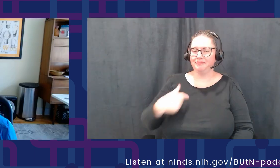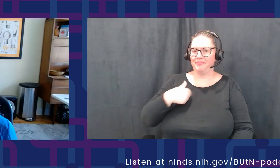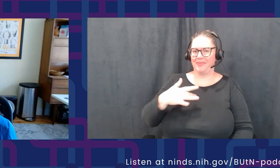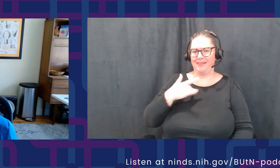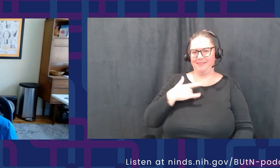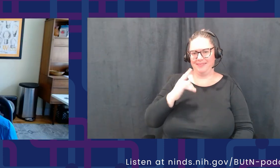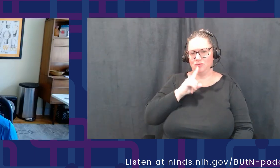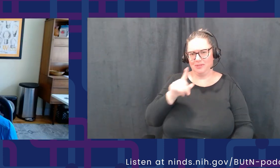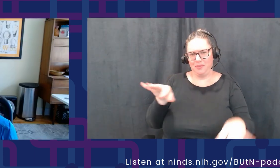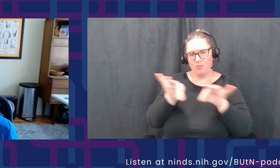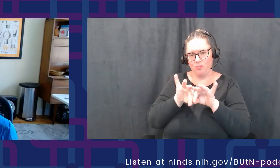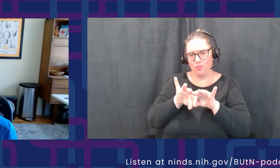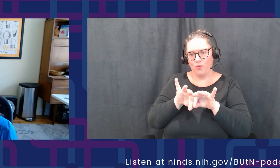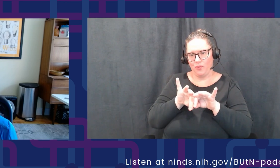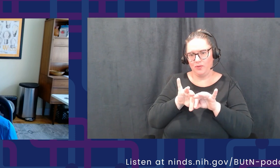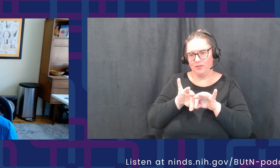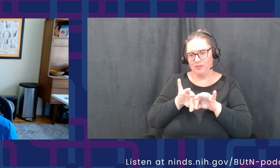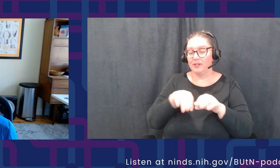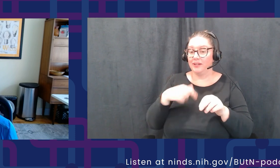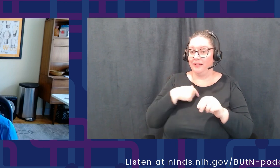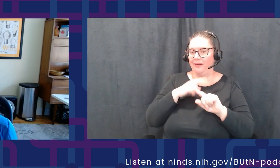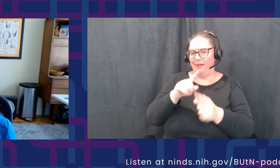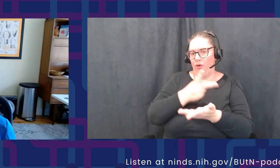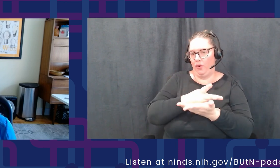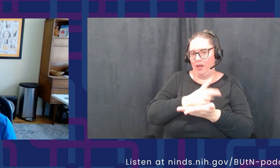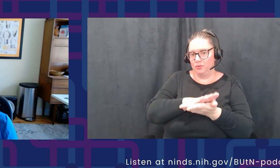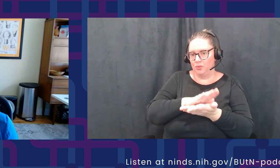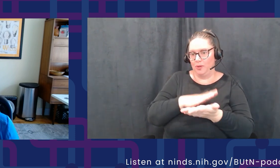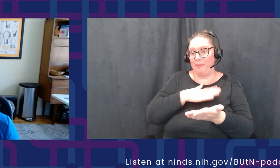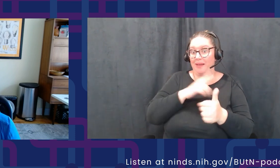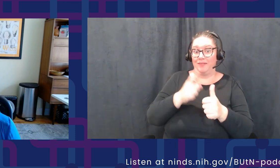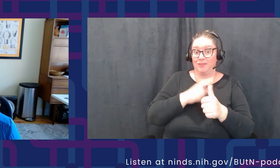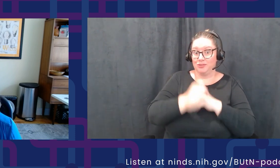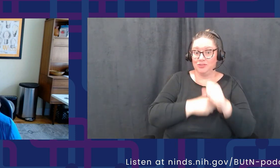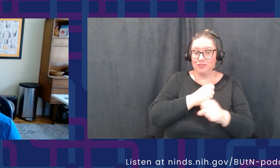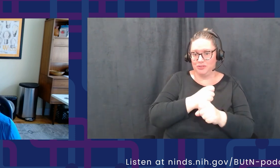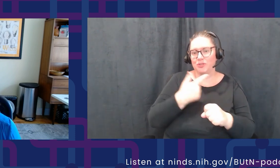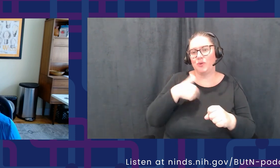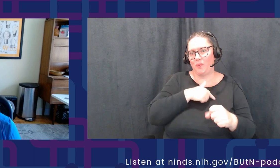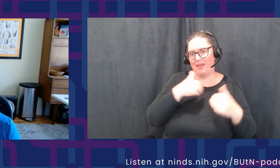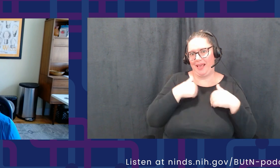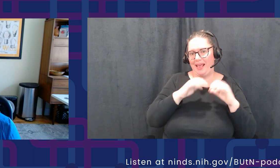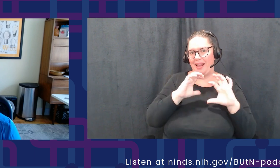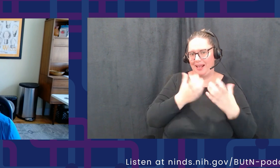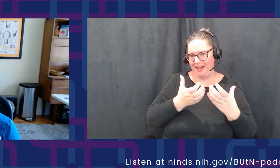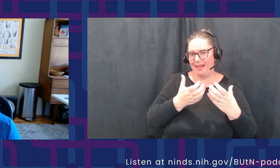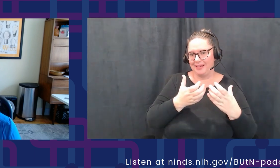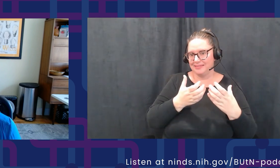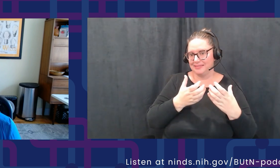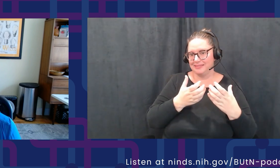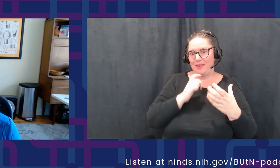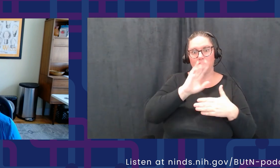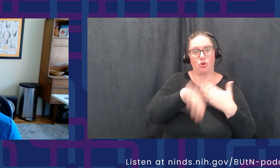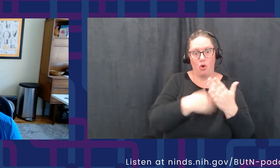Lauren Ullrich: When I was in graduate school, my first year we had a class that was all the scientific, you know, background of a disease and